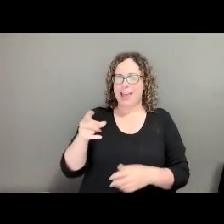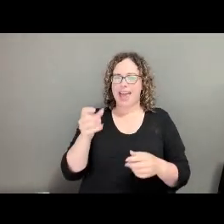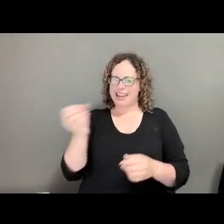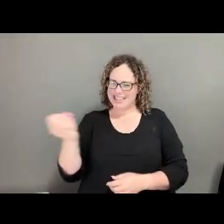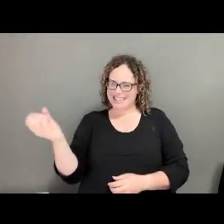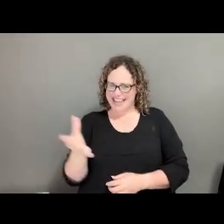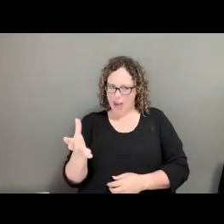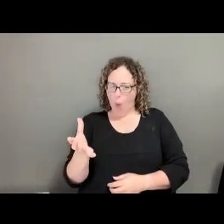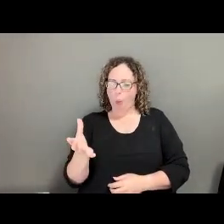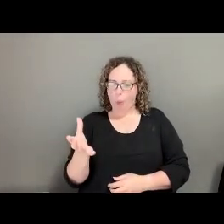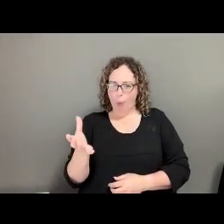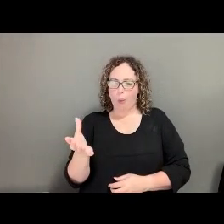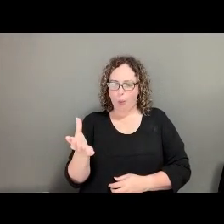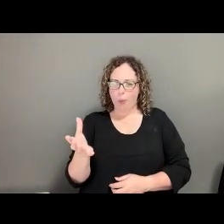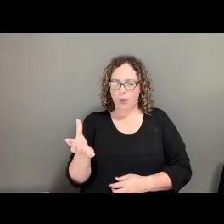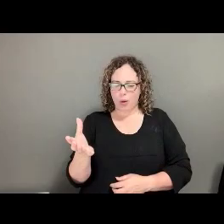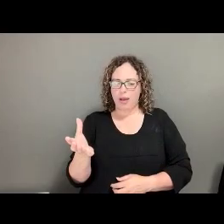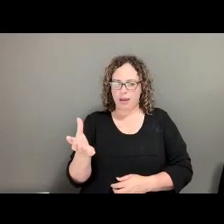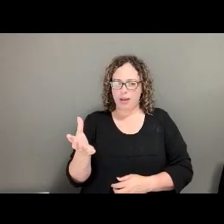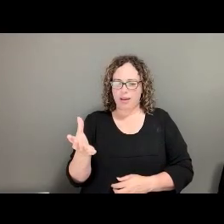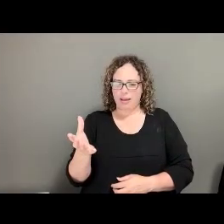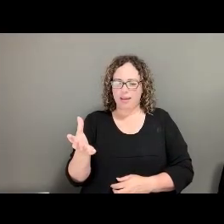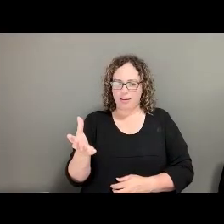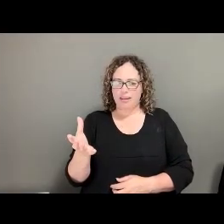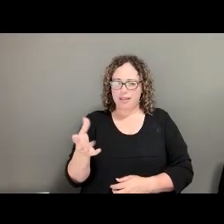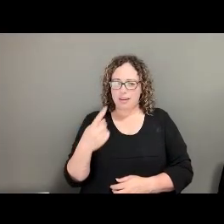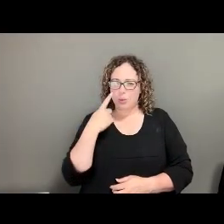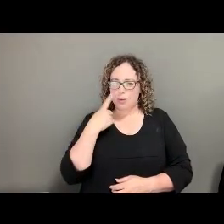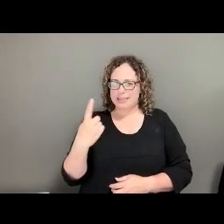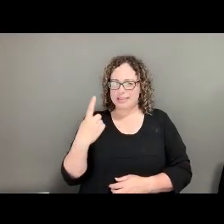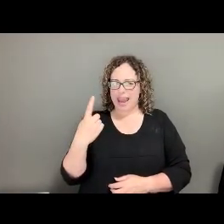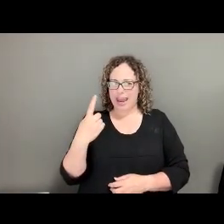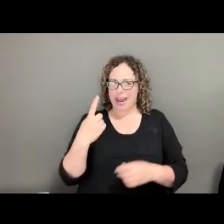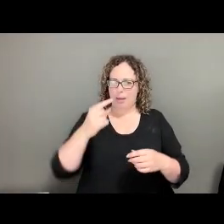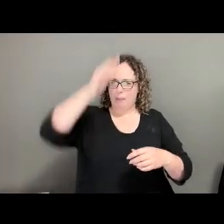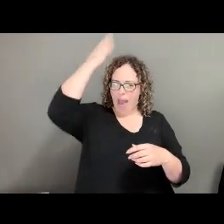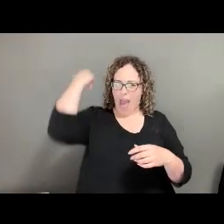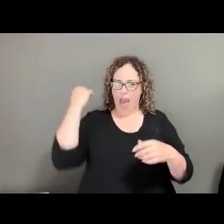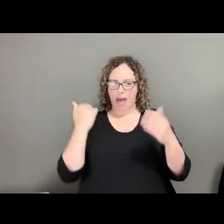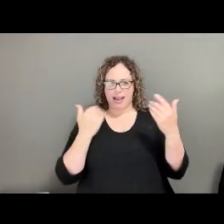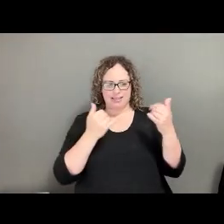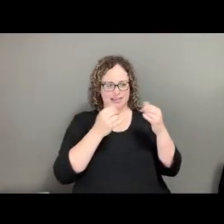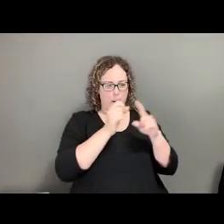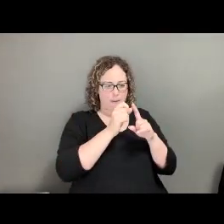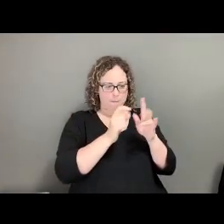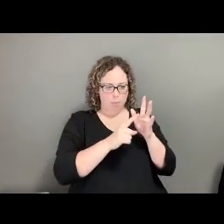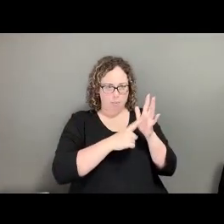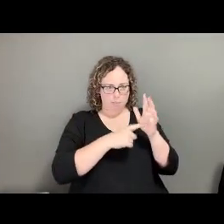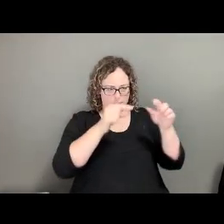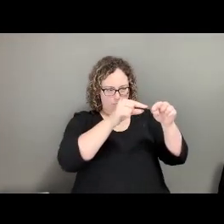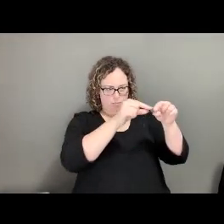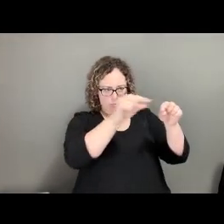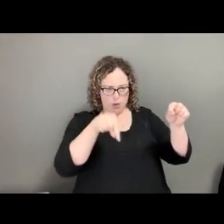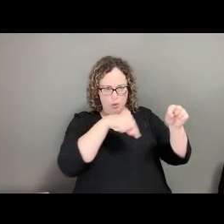you can see here, in the picture on the left, the, the pool. The girl sitting there is my sister.